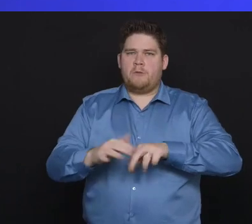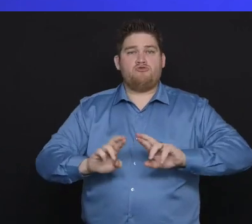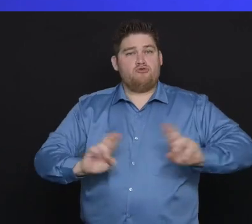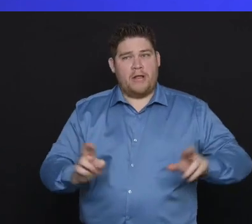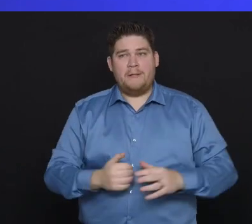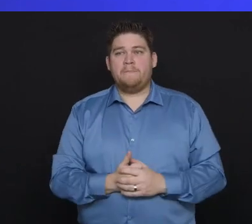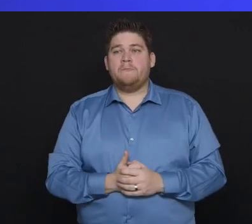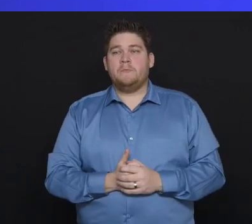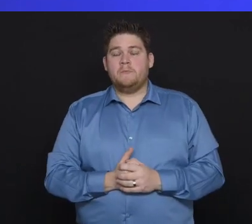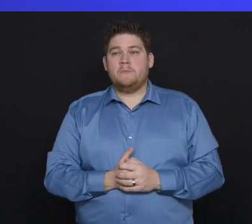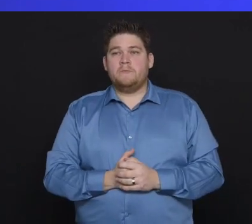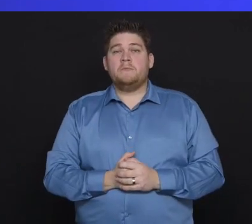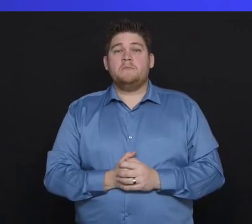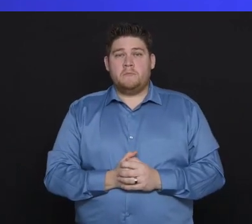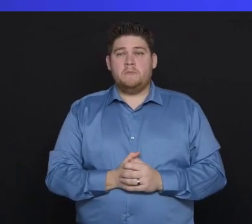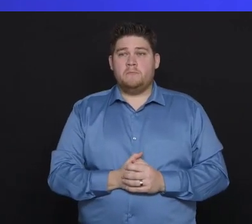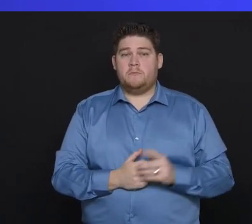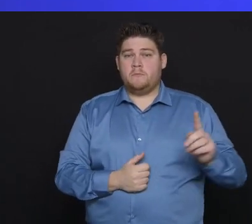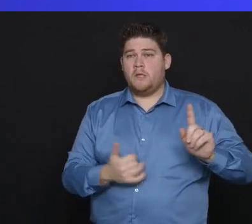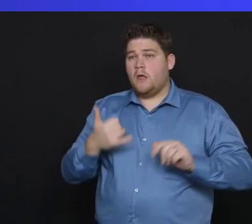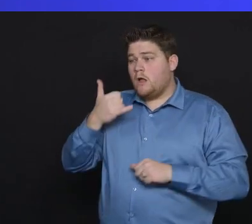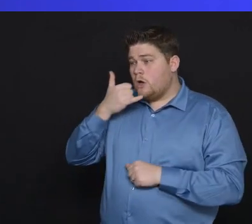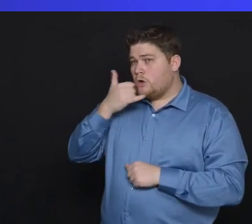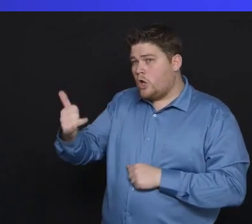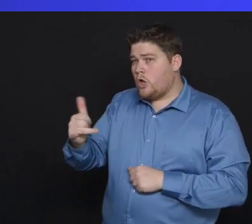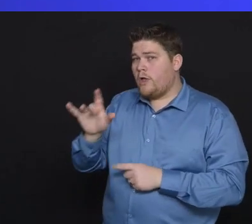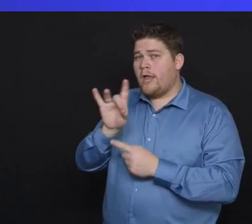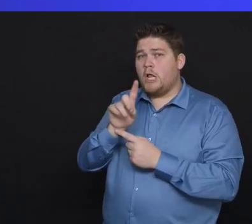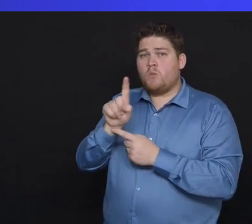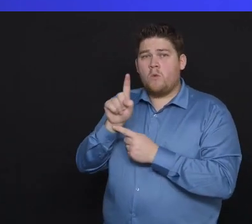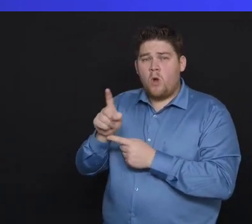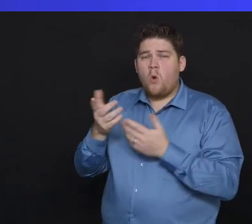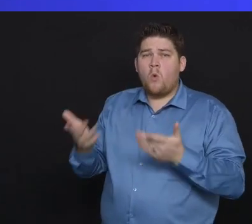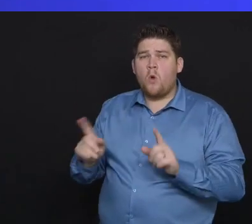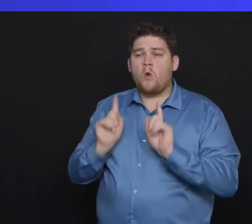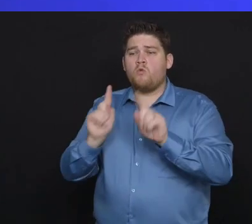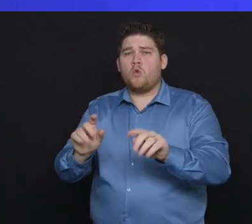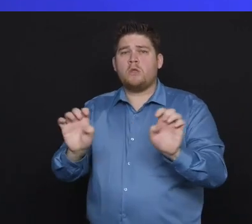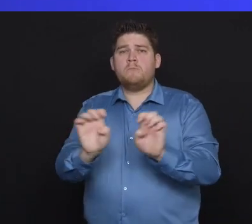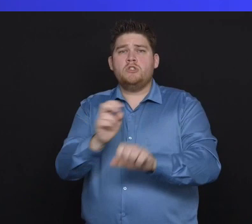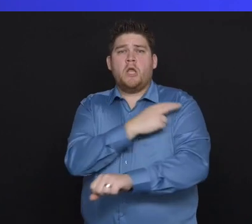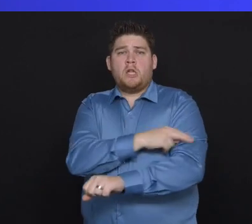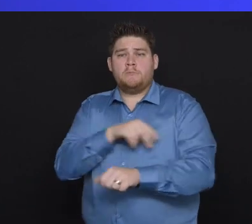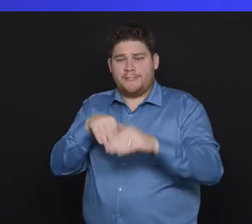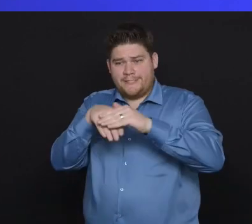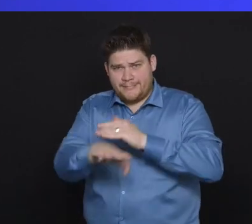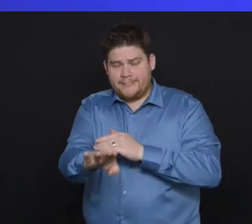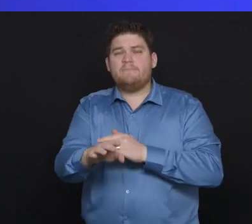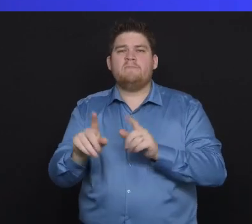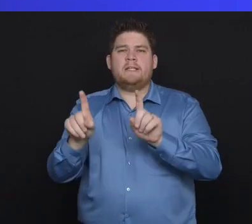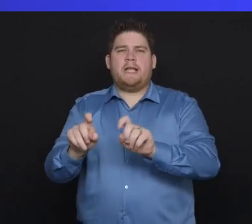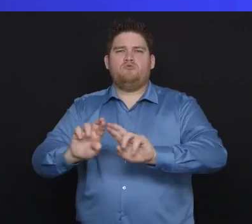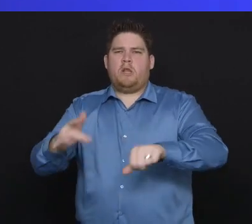department. The protocols that we have, they are also very much being used on a daily basis when public